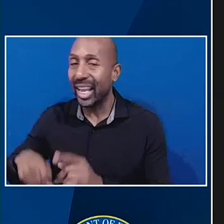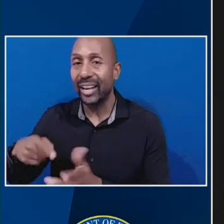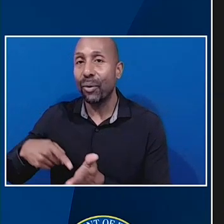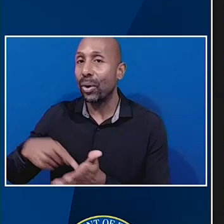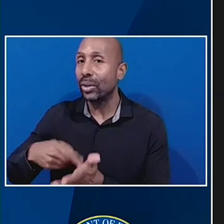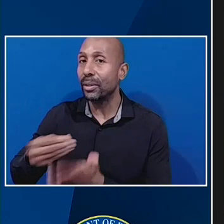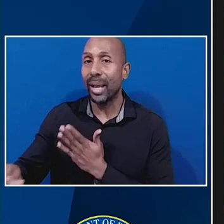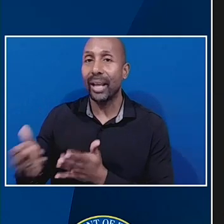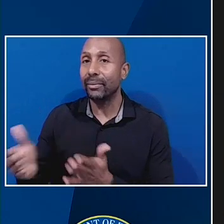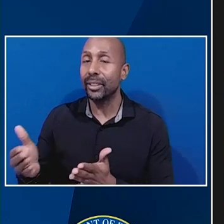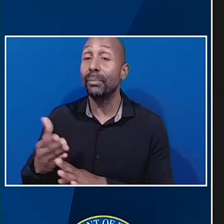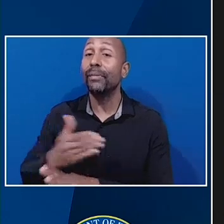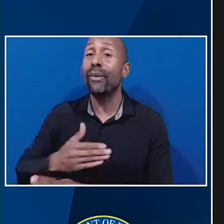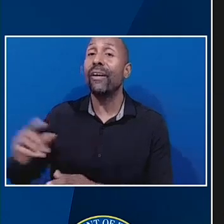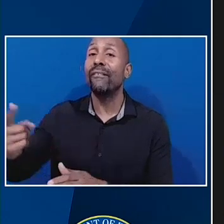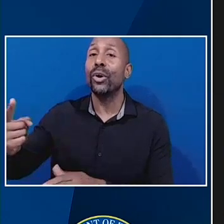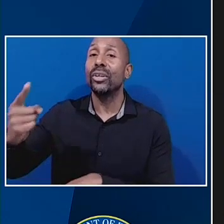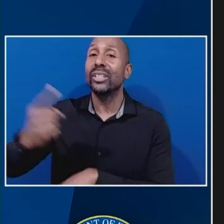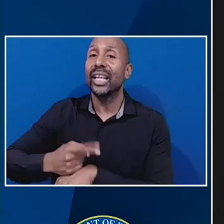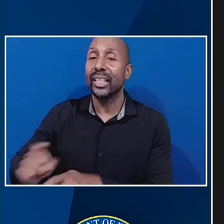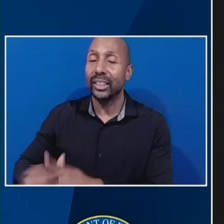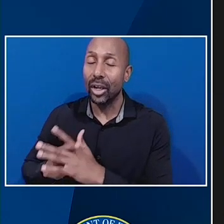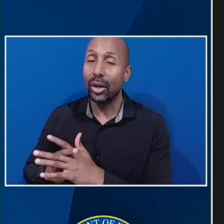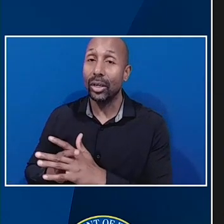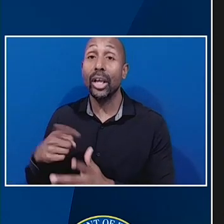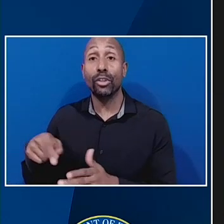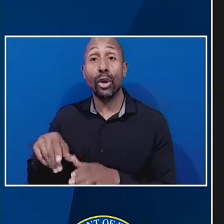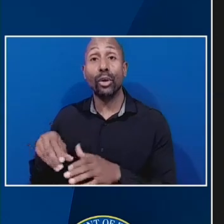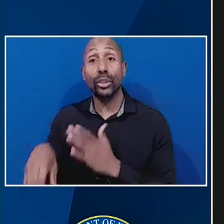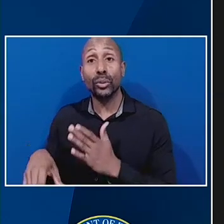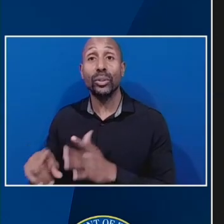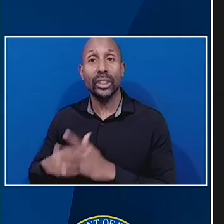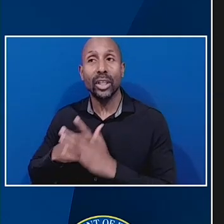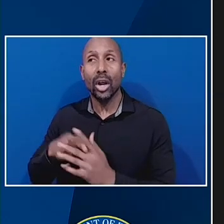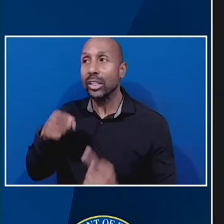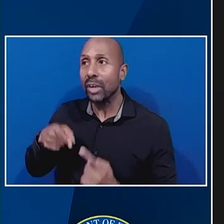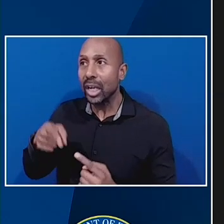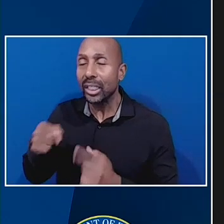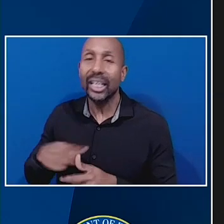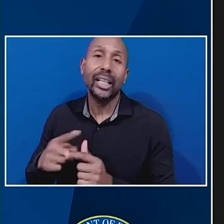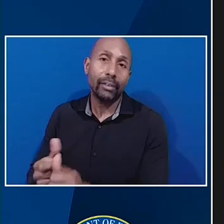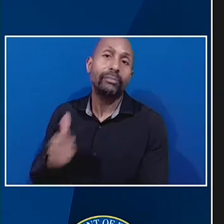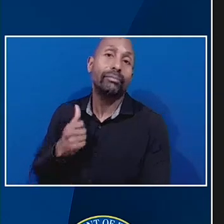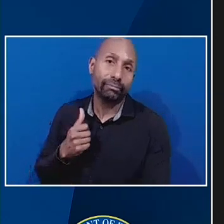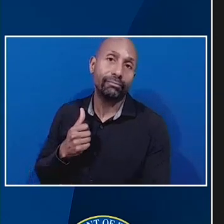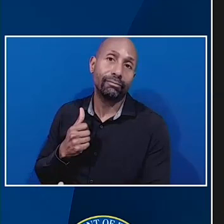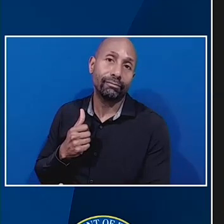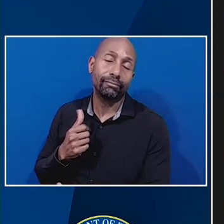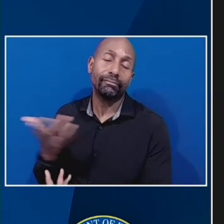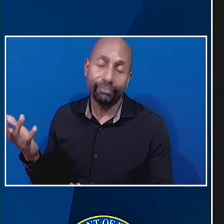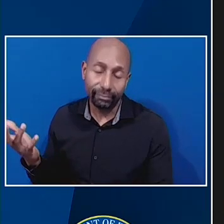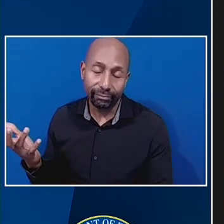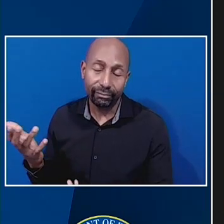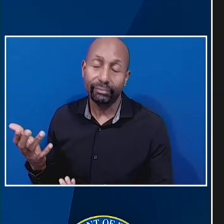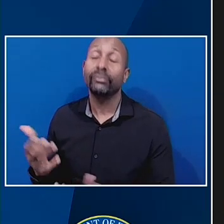day of class. And those students start the semester off struggling and fall behind their classmates. A rocky start to the semester affects